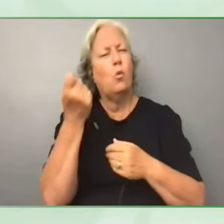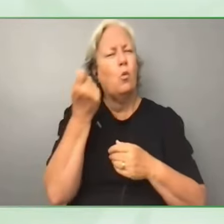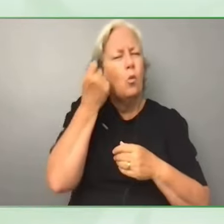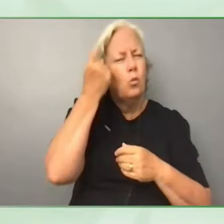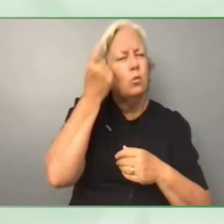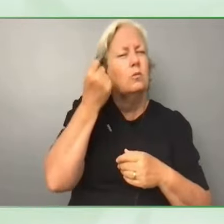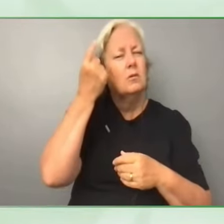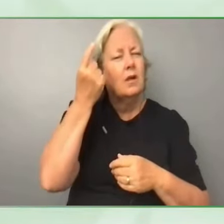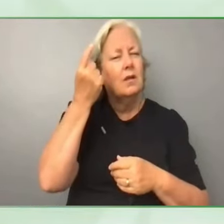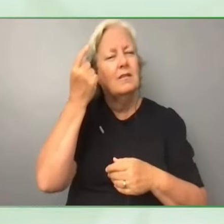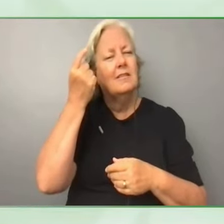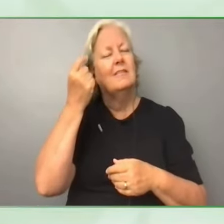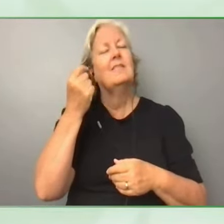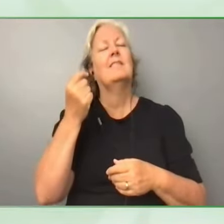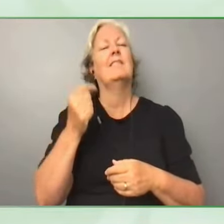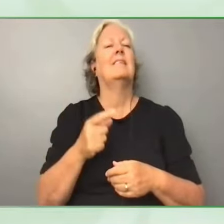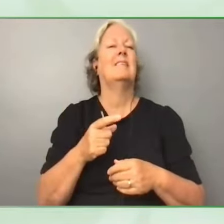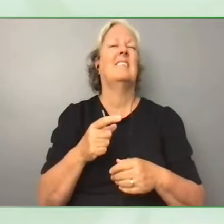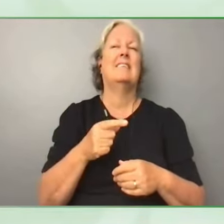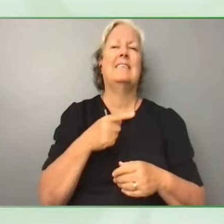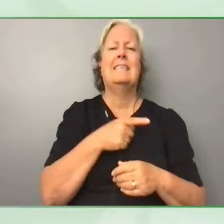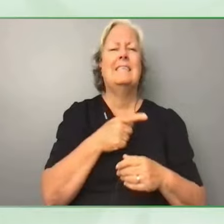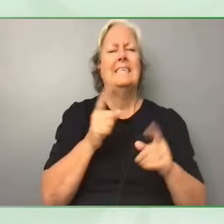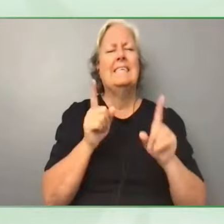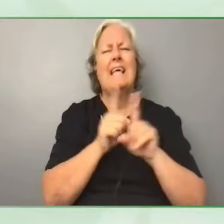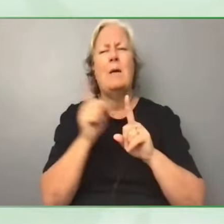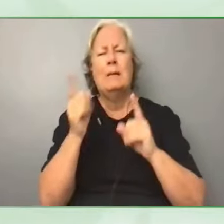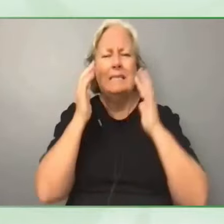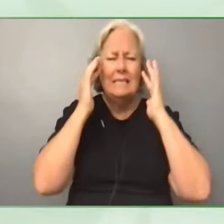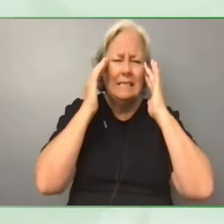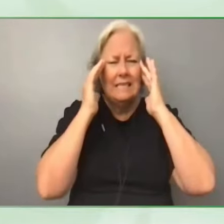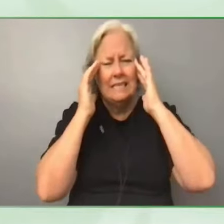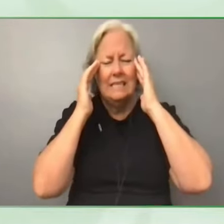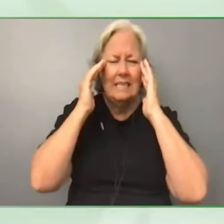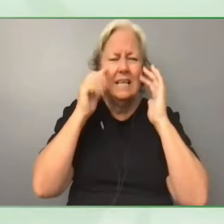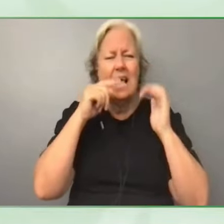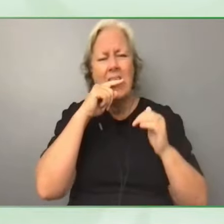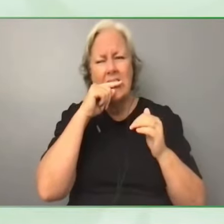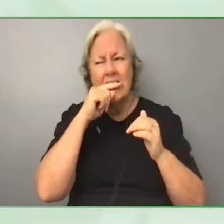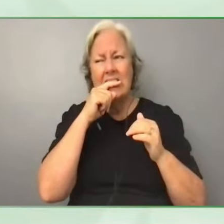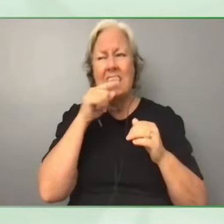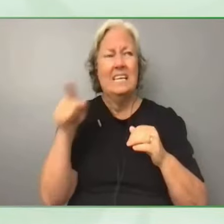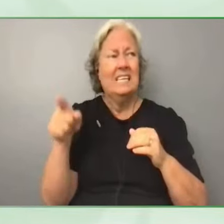are worried, and the hold the attitude that they are responsible for.